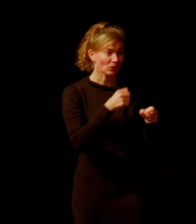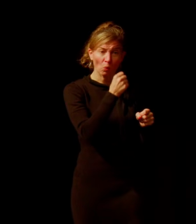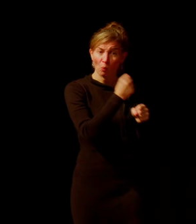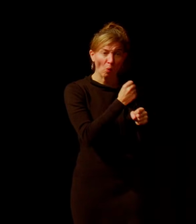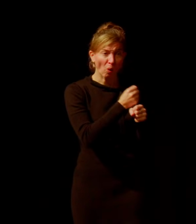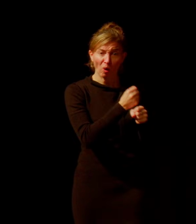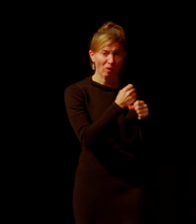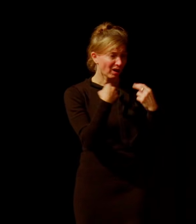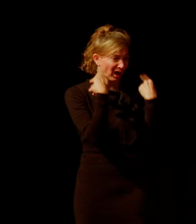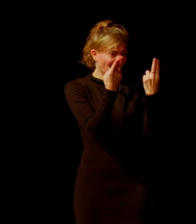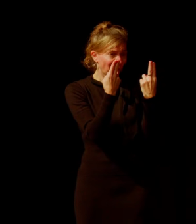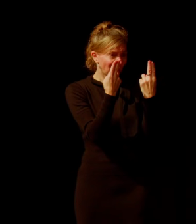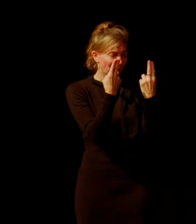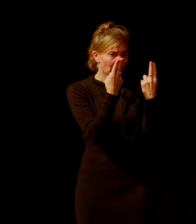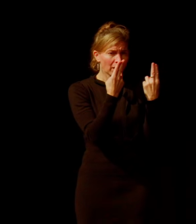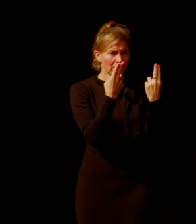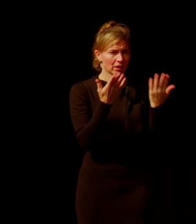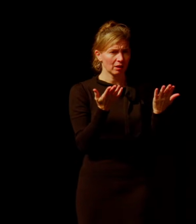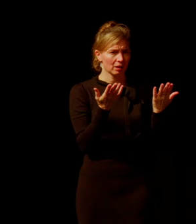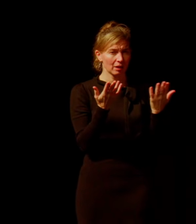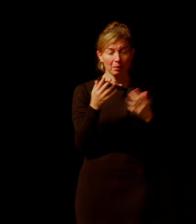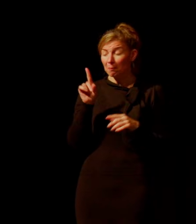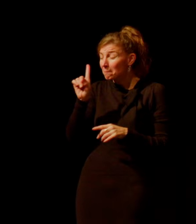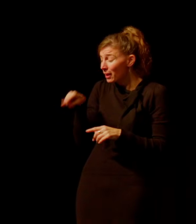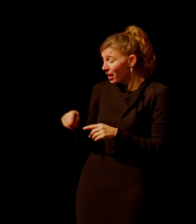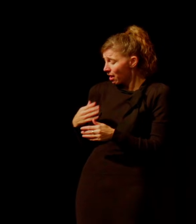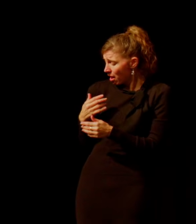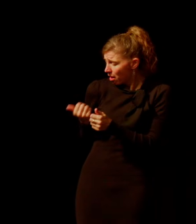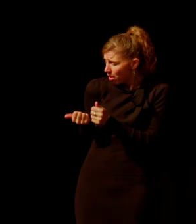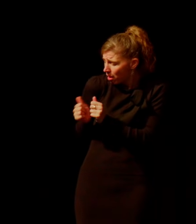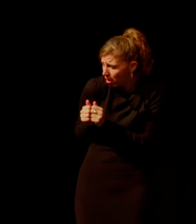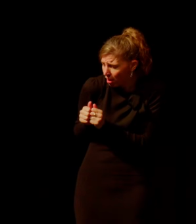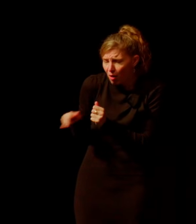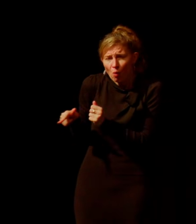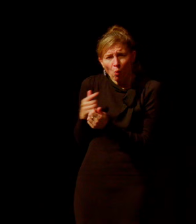If you are afraid to ask the person closest to you about something you need,